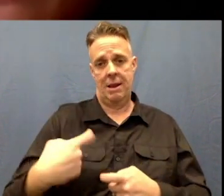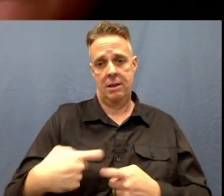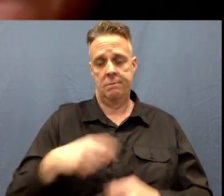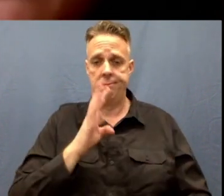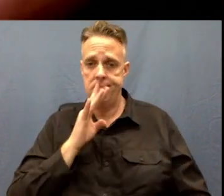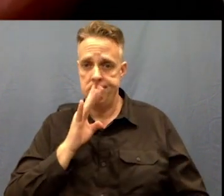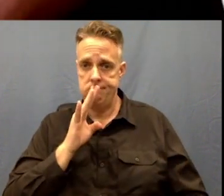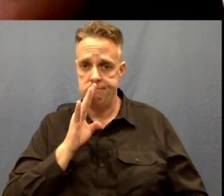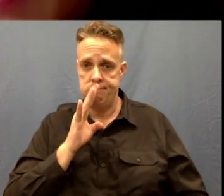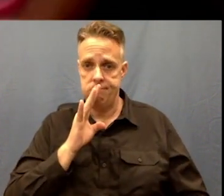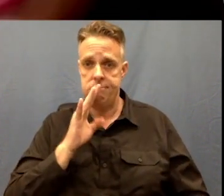SPANISH, AND SO WE WILL FOLLOW THAT BY ENGLISH INTERPRETATION.